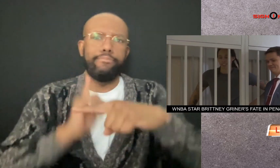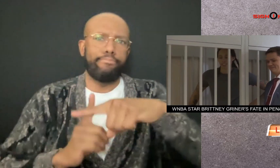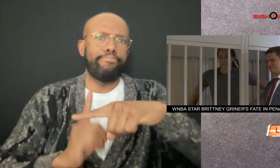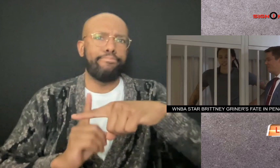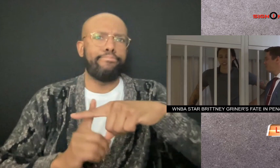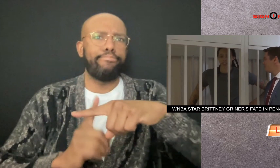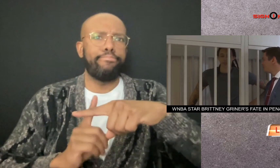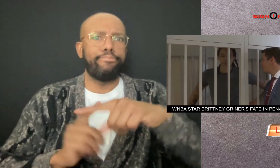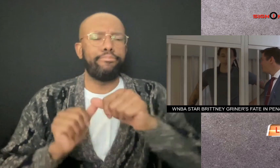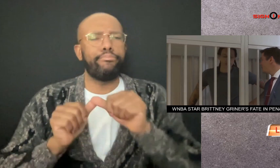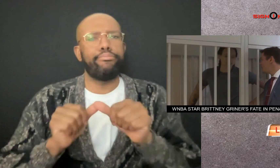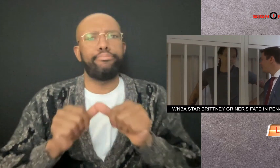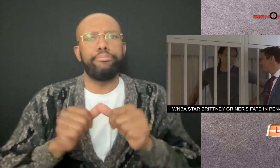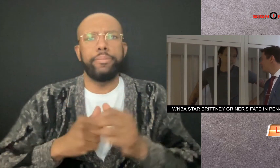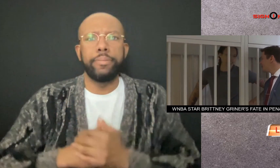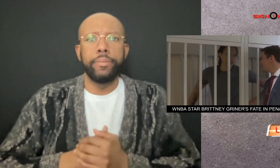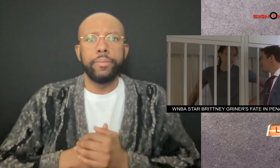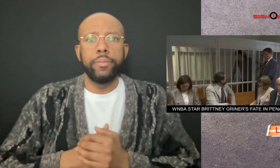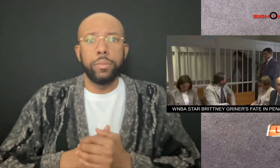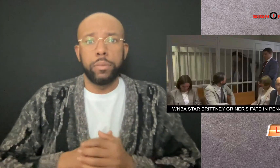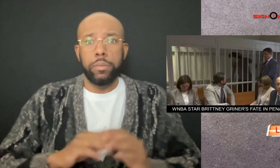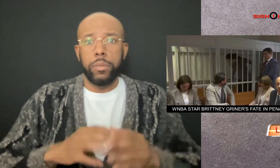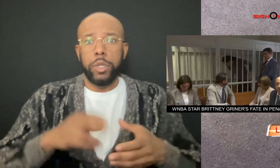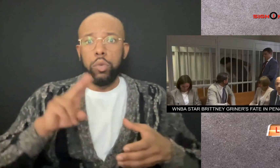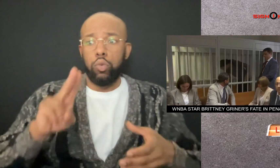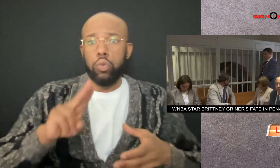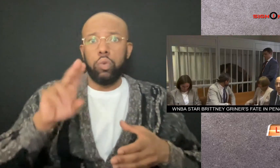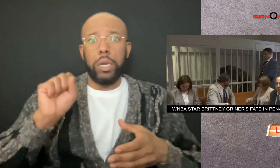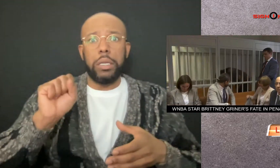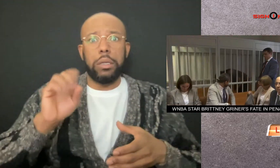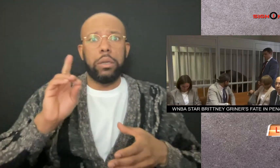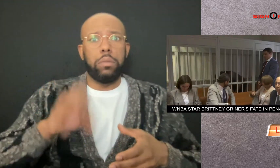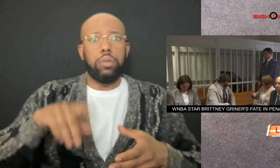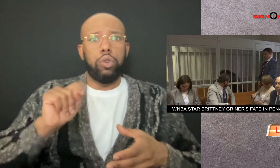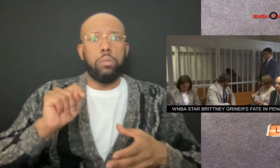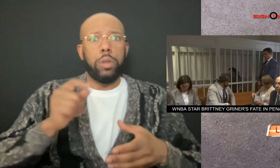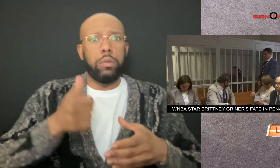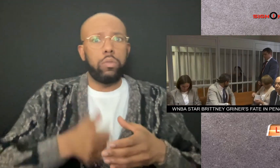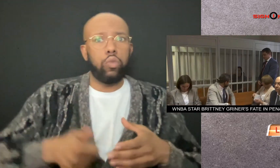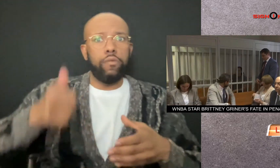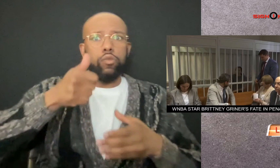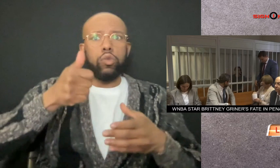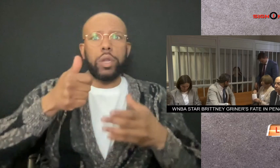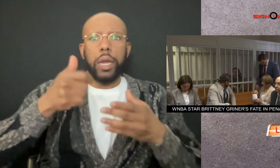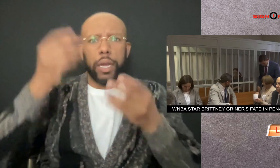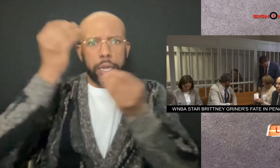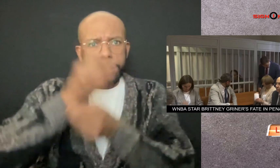her environment and trying to stay strong officials with the US State Department